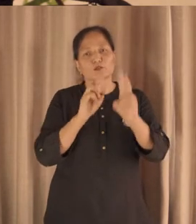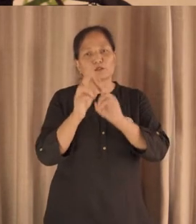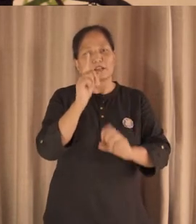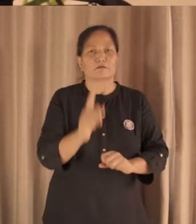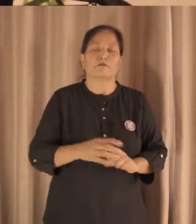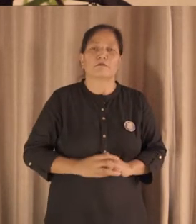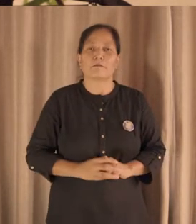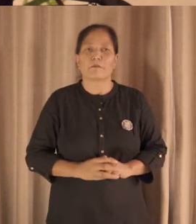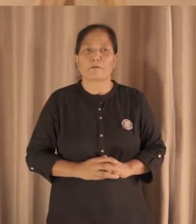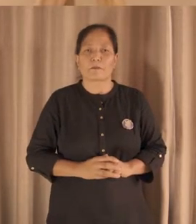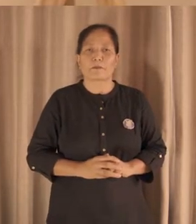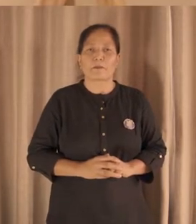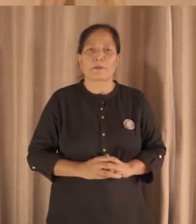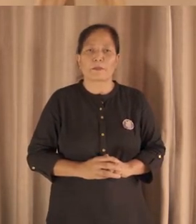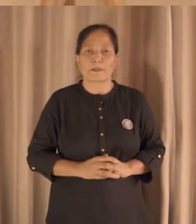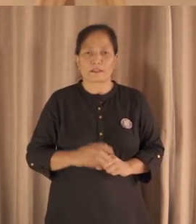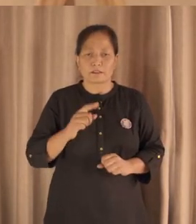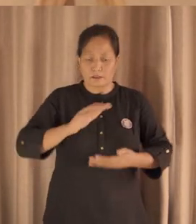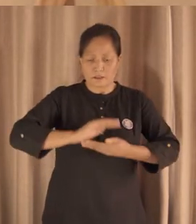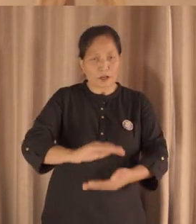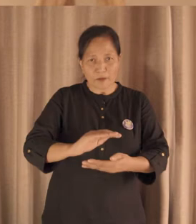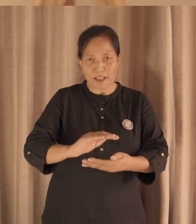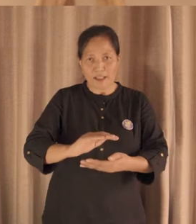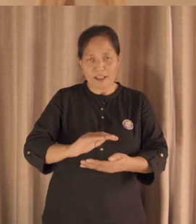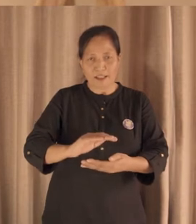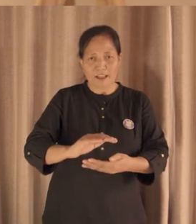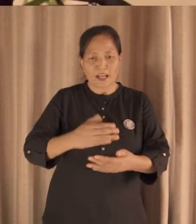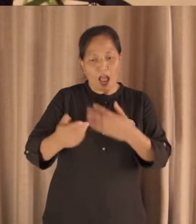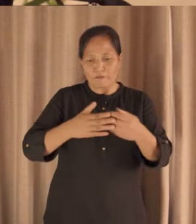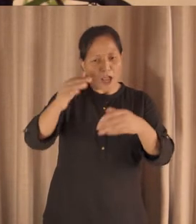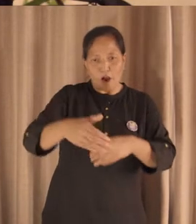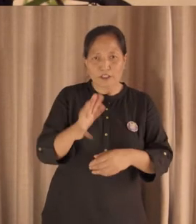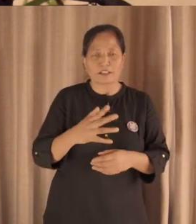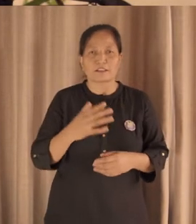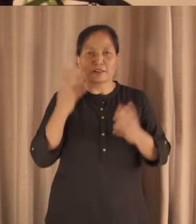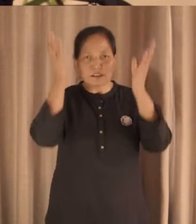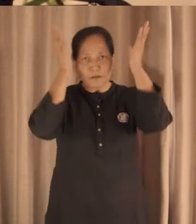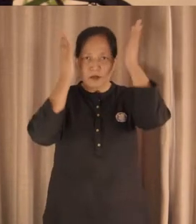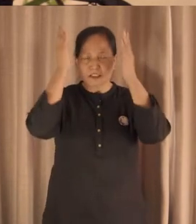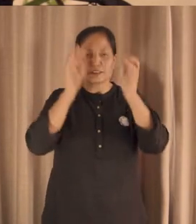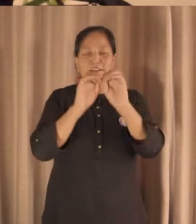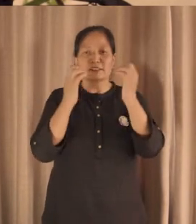the different dimensions in depth and why is it more important for the youths?